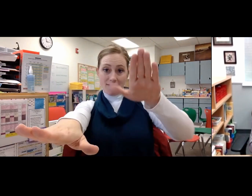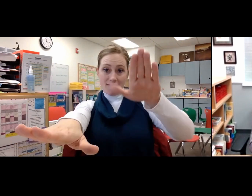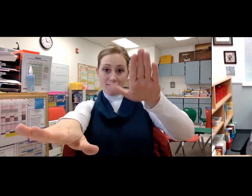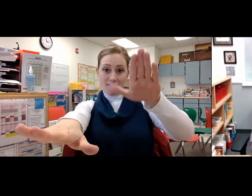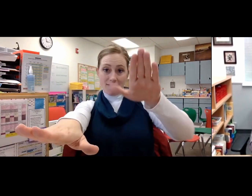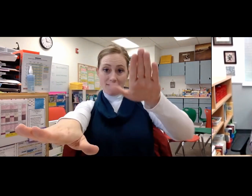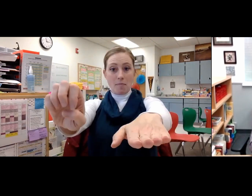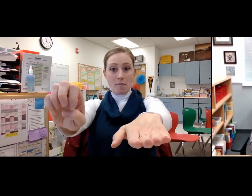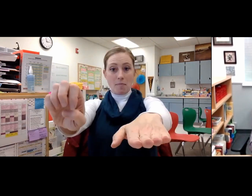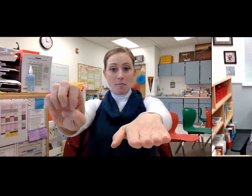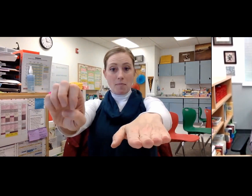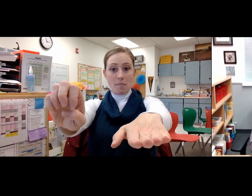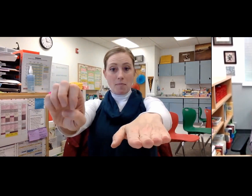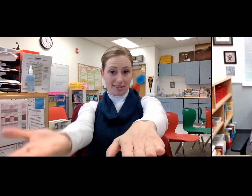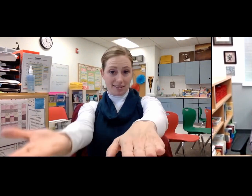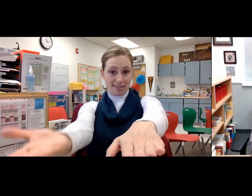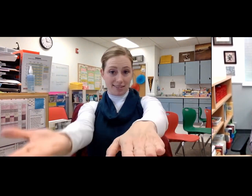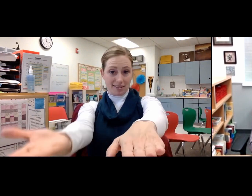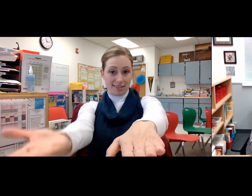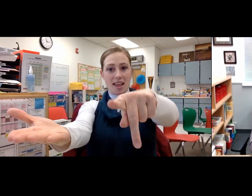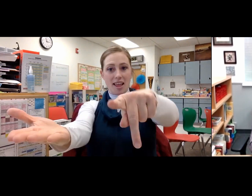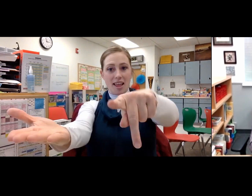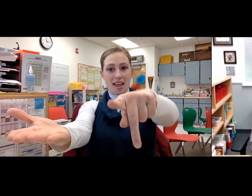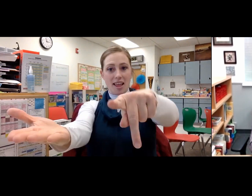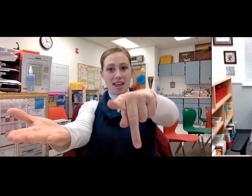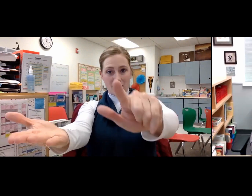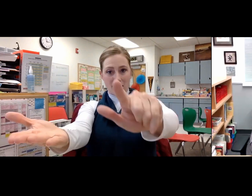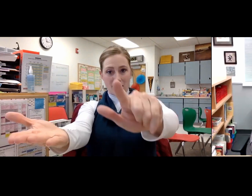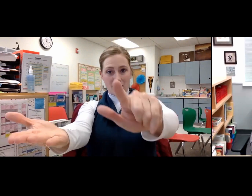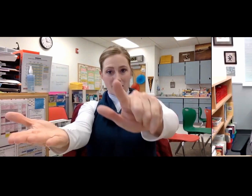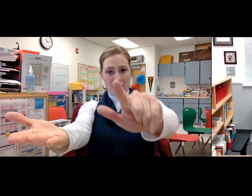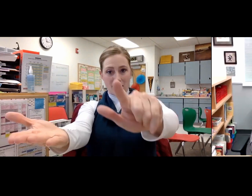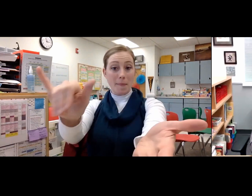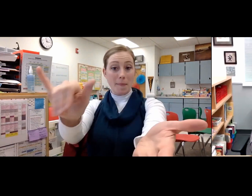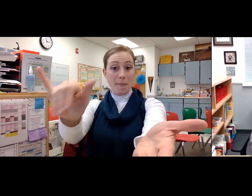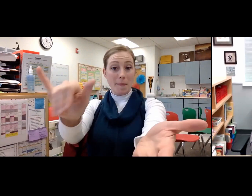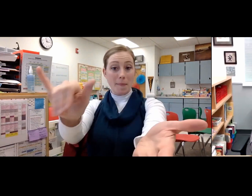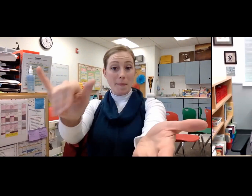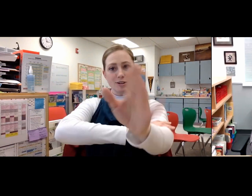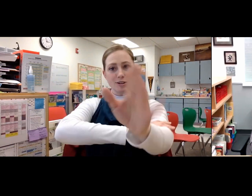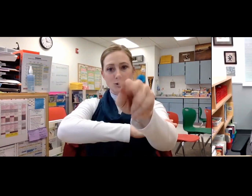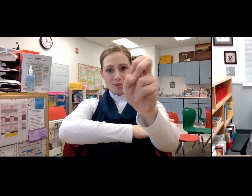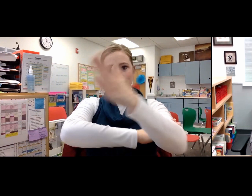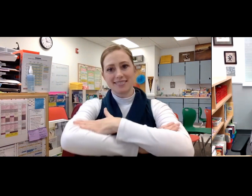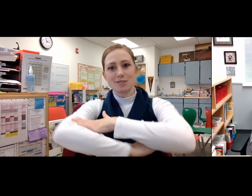So, what I do is I've made it to where I can do the hands that I can spell. March, April,